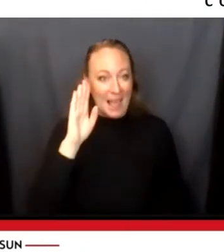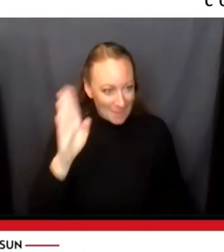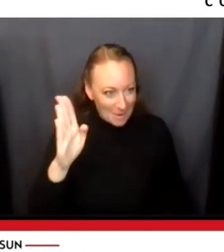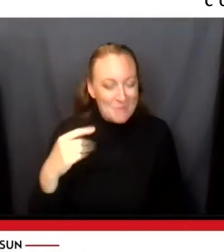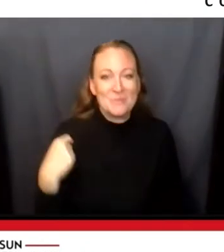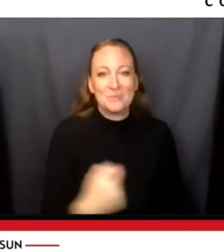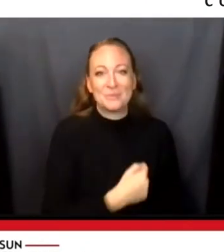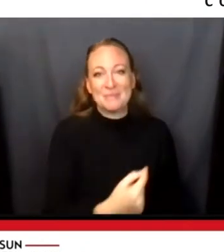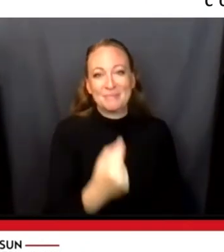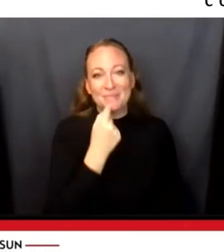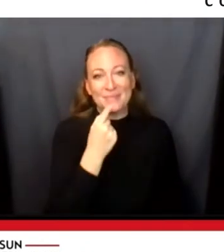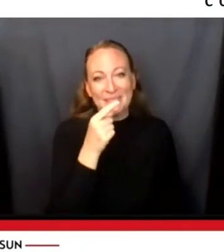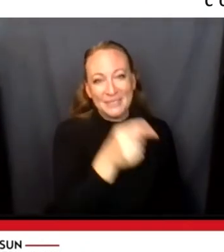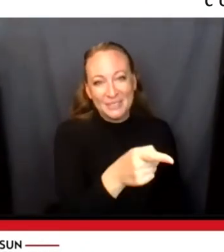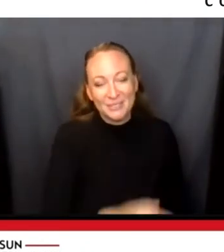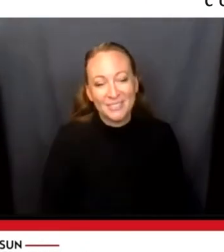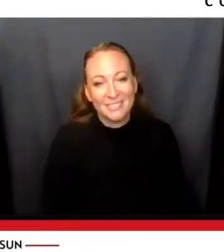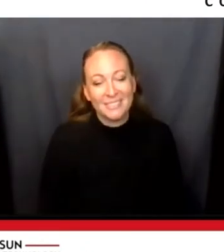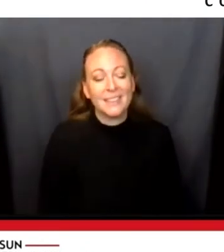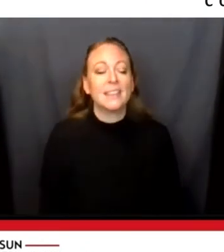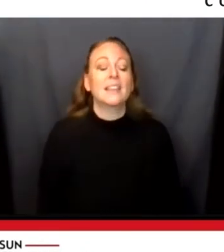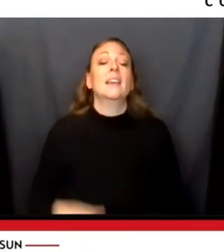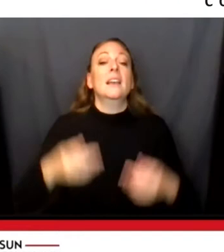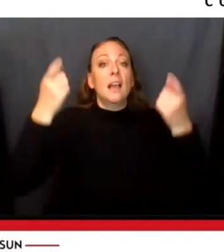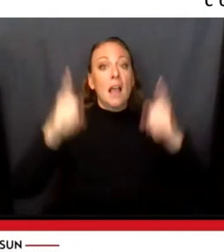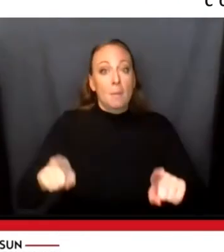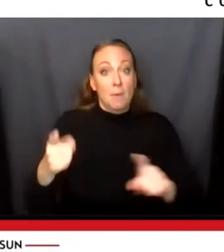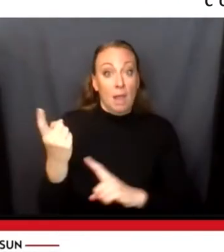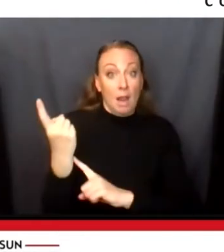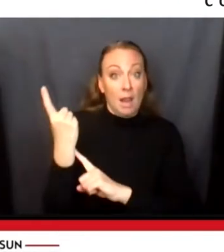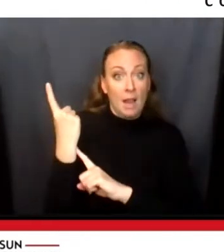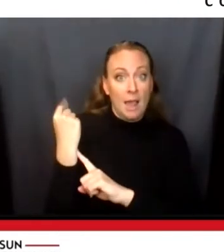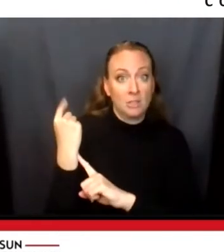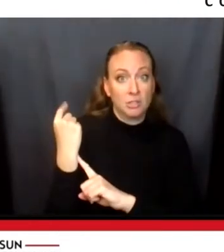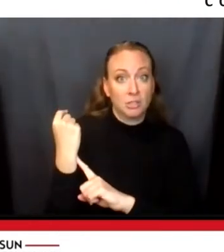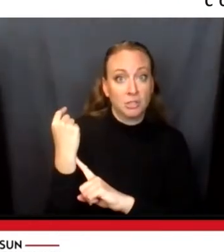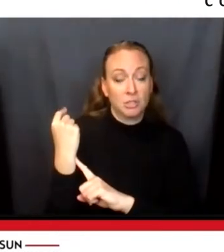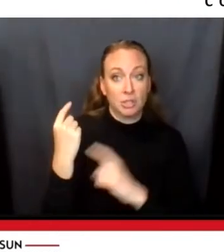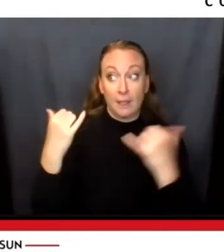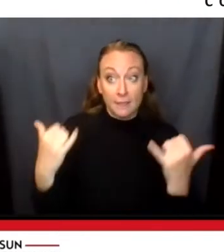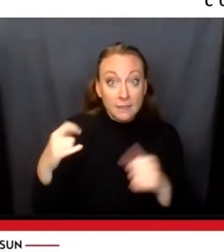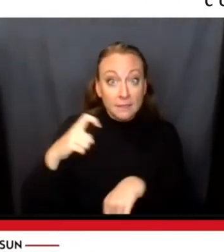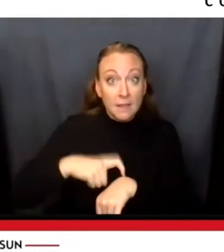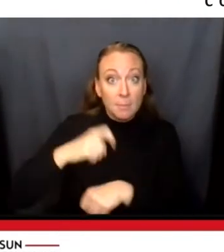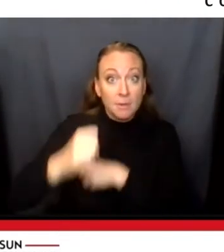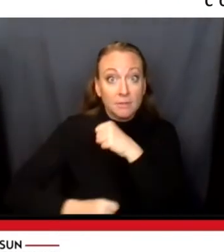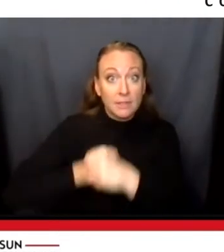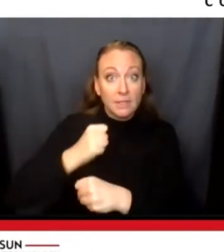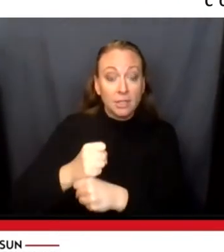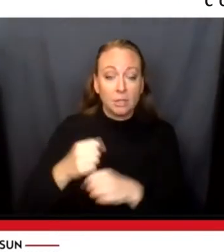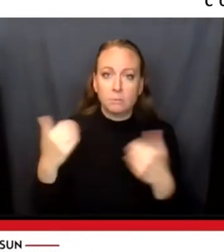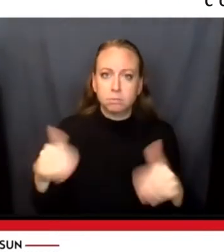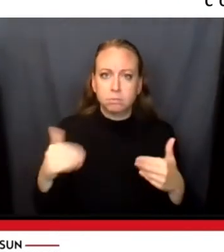Last year this time, we were really caught in quite an interesting situation